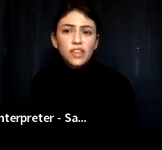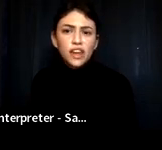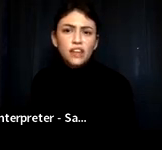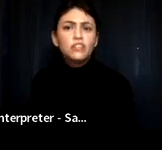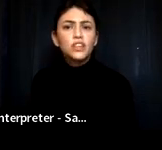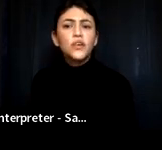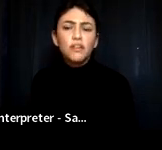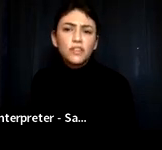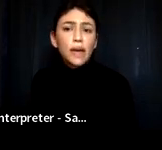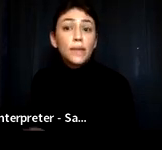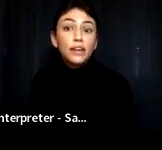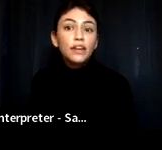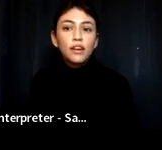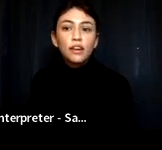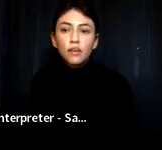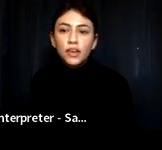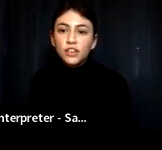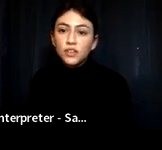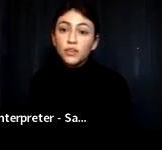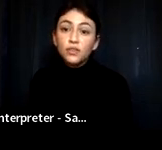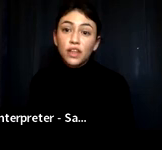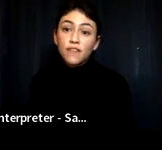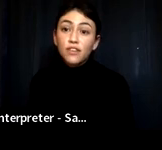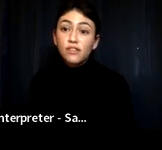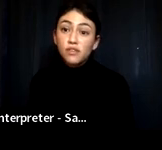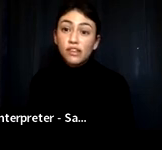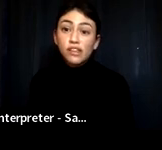That was something that I took note of, and that made communication difficult for a lot of other students.